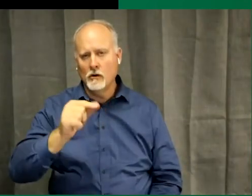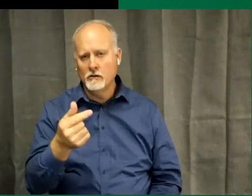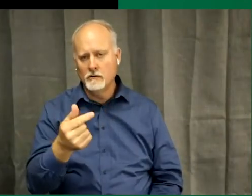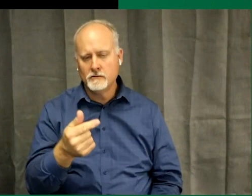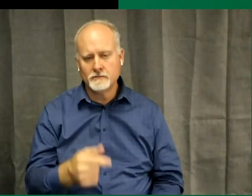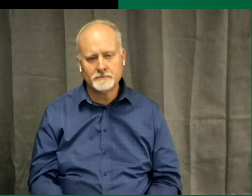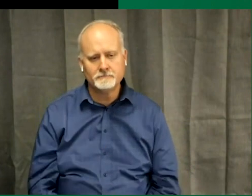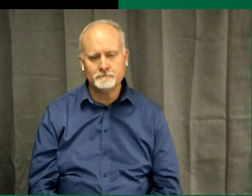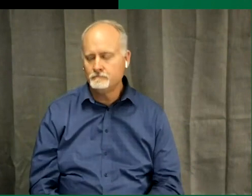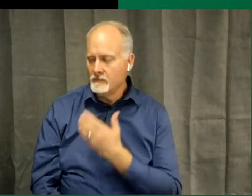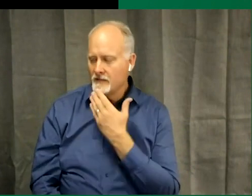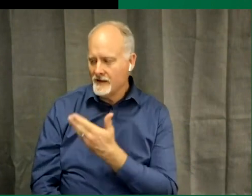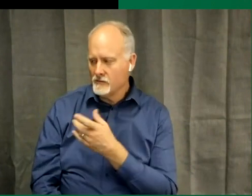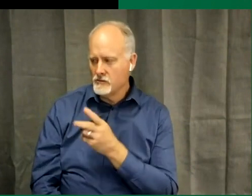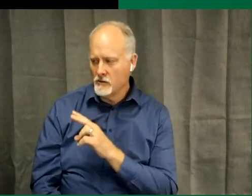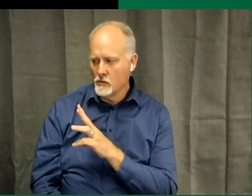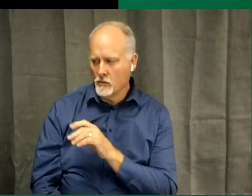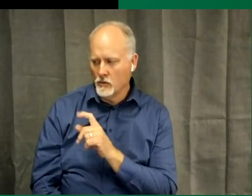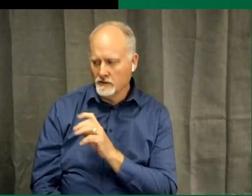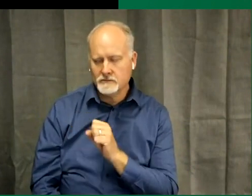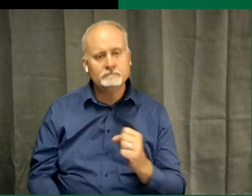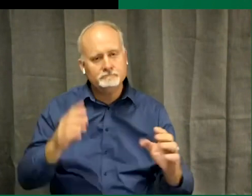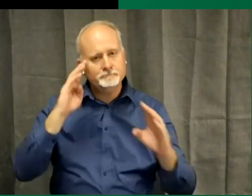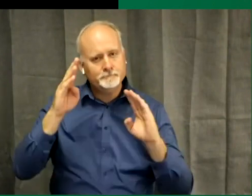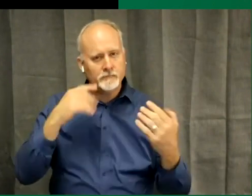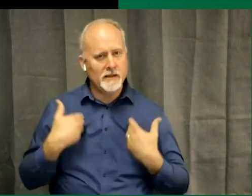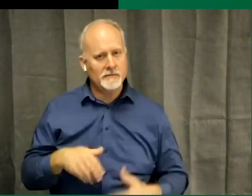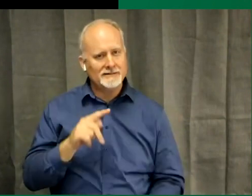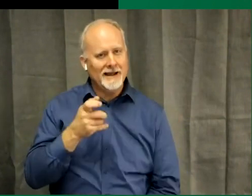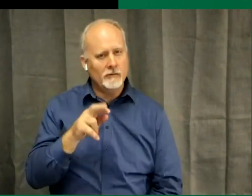thank you dr watts um good evening everyone my name is tyler huang and i currently serve